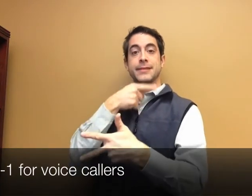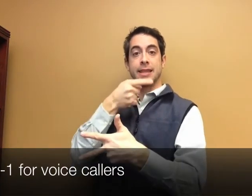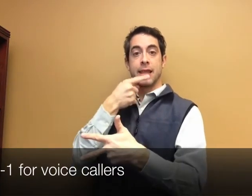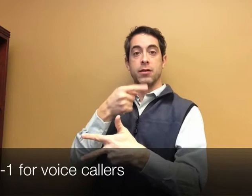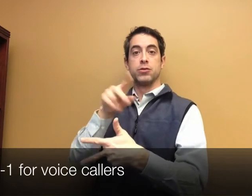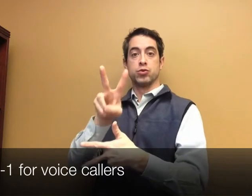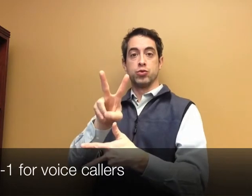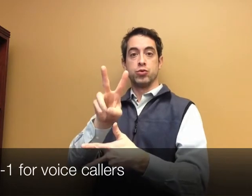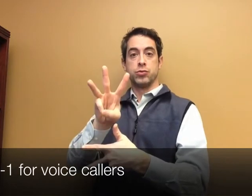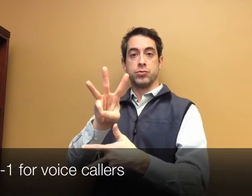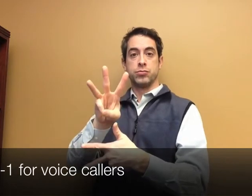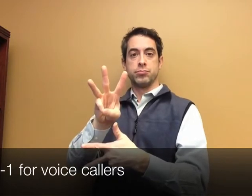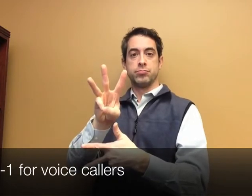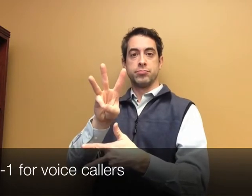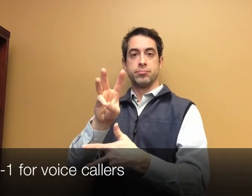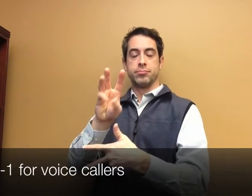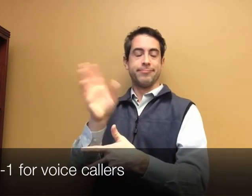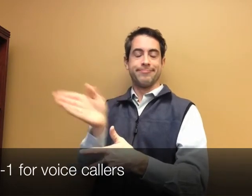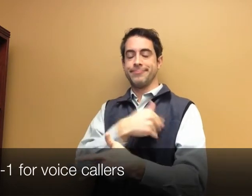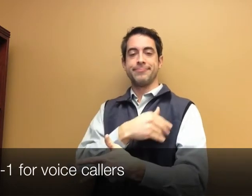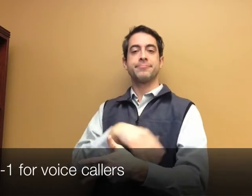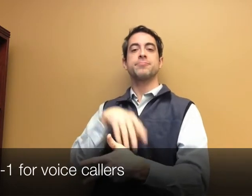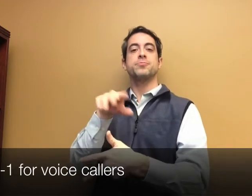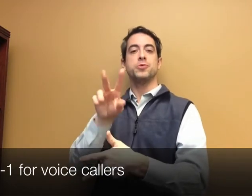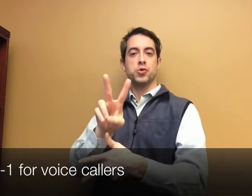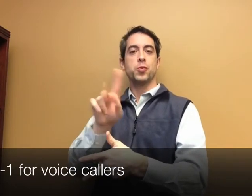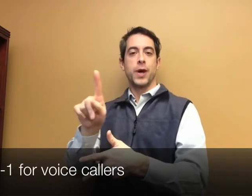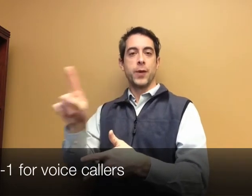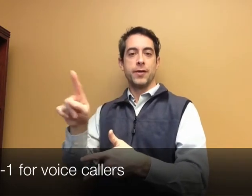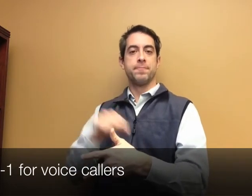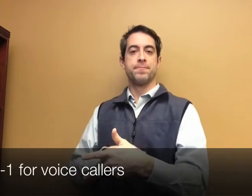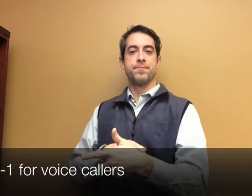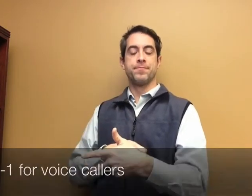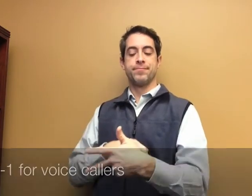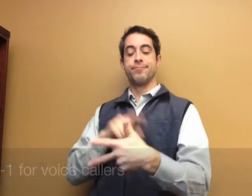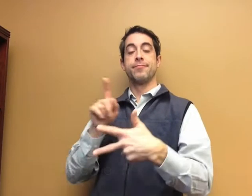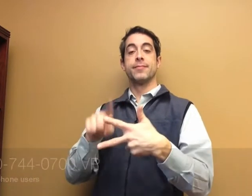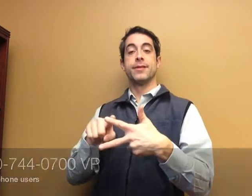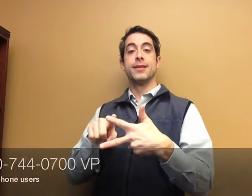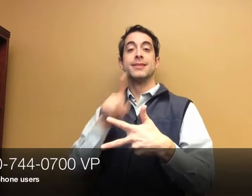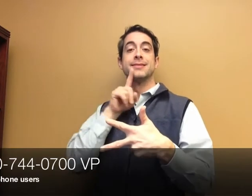Hearing callers can call 2-1-1. if you're a video phone user